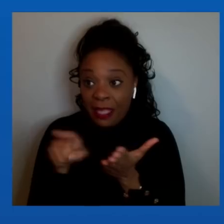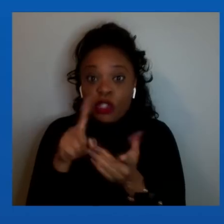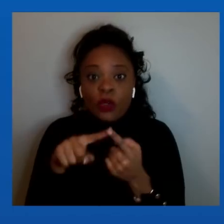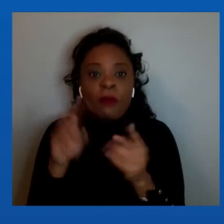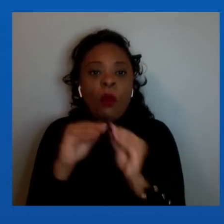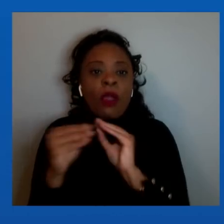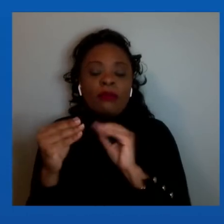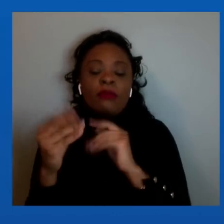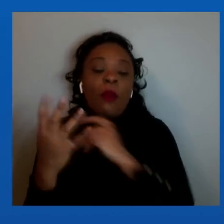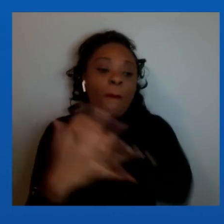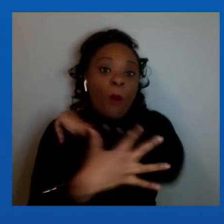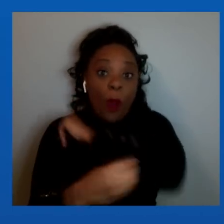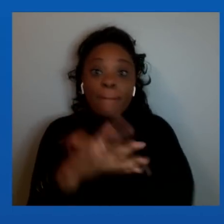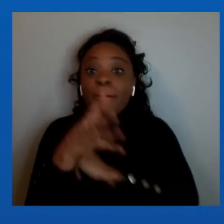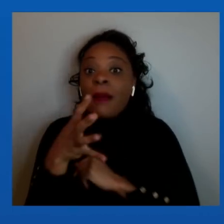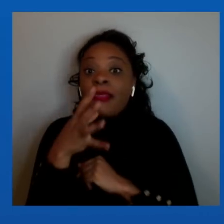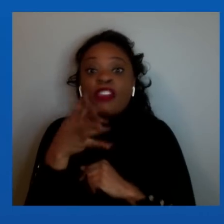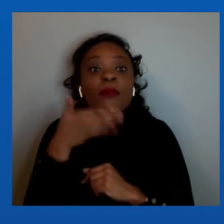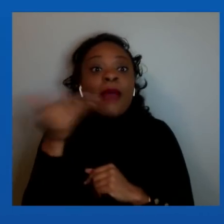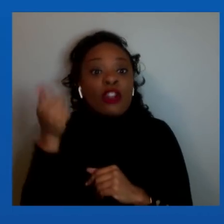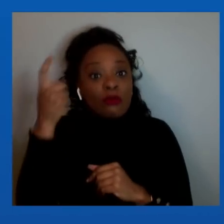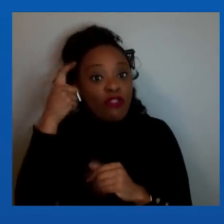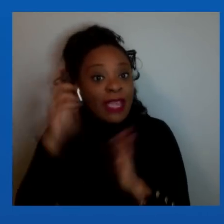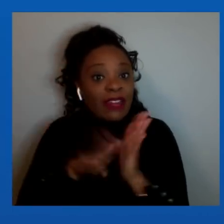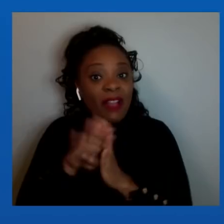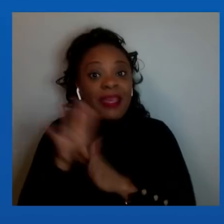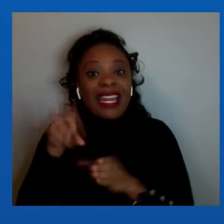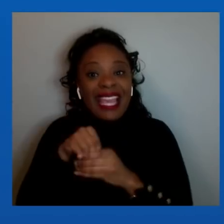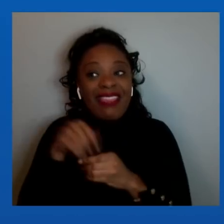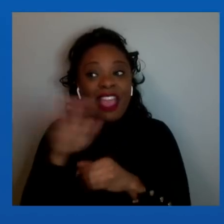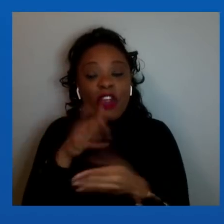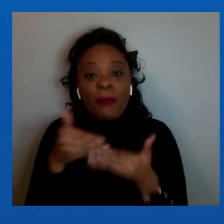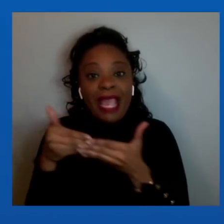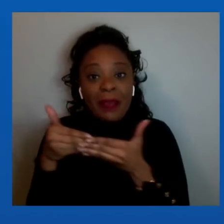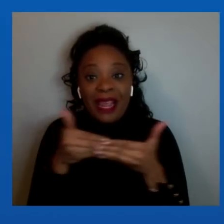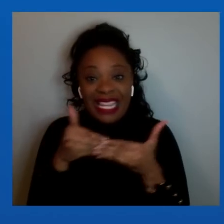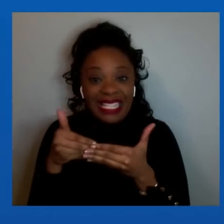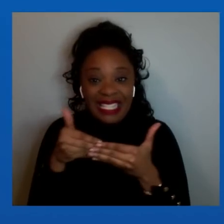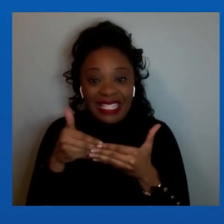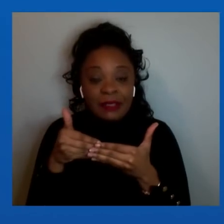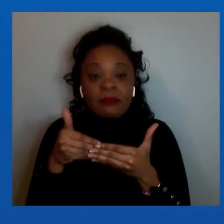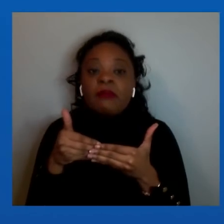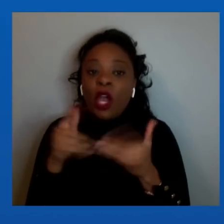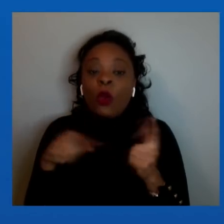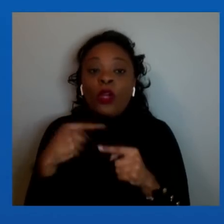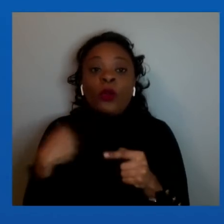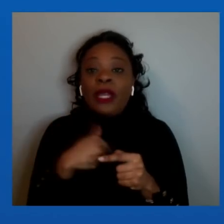there's better brain development in their babies. When we took office last January,